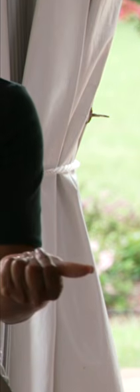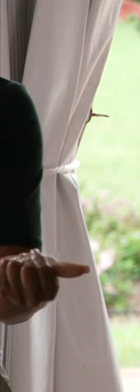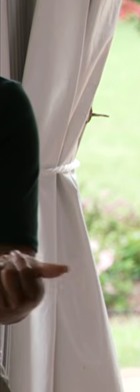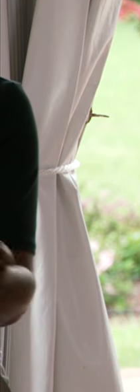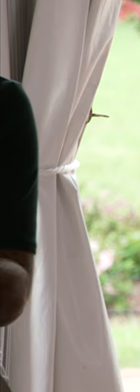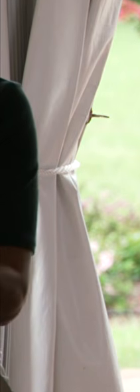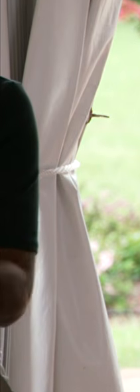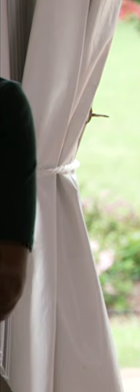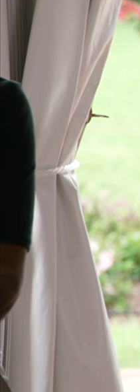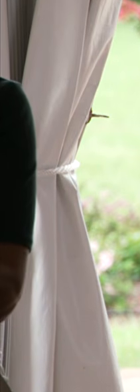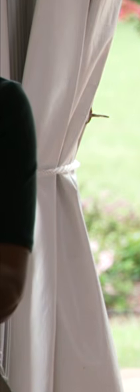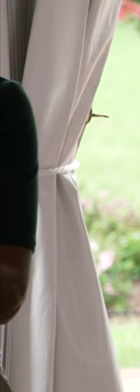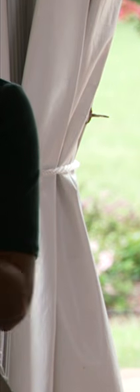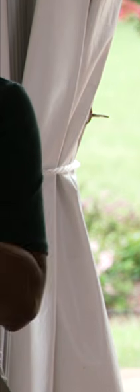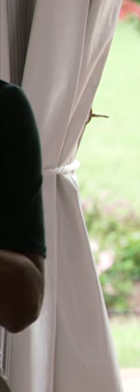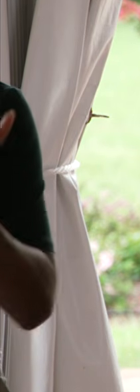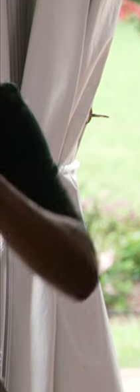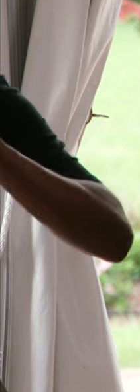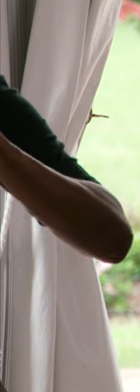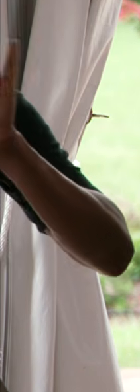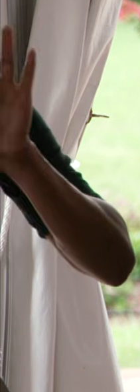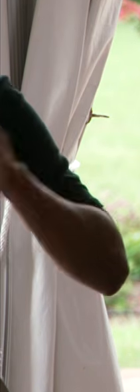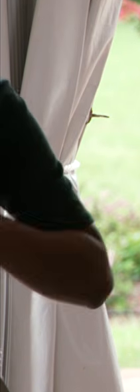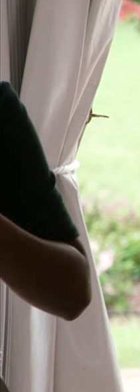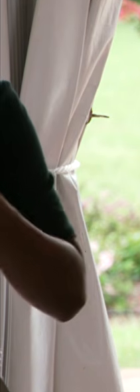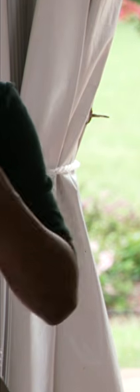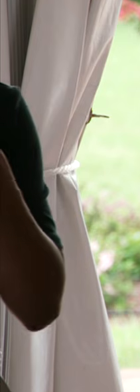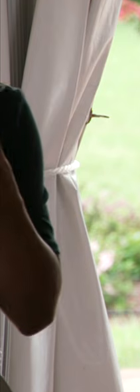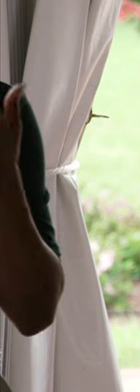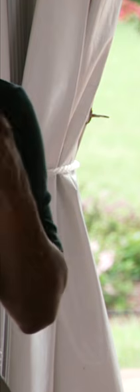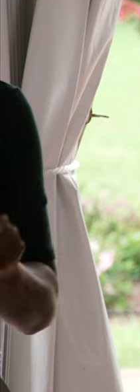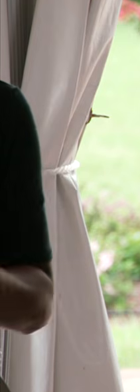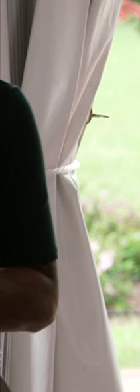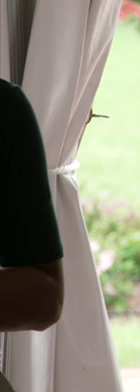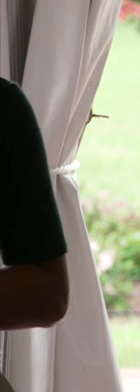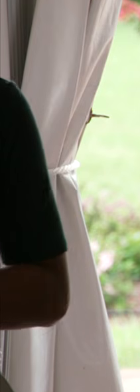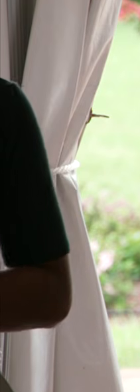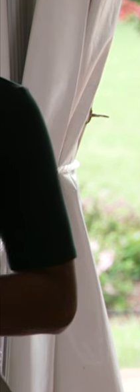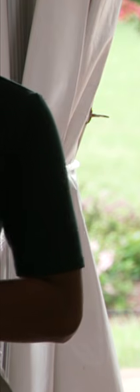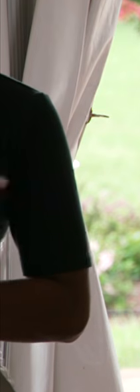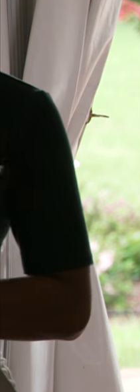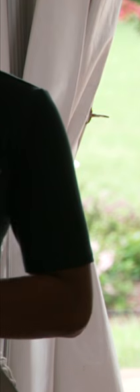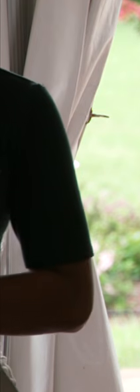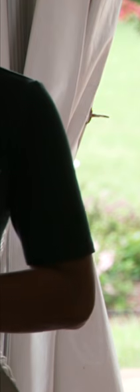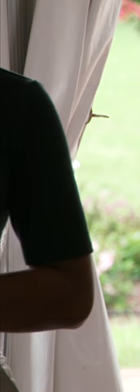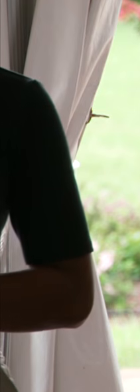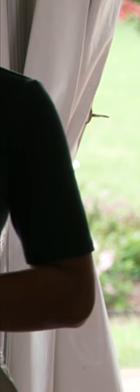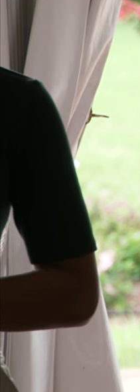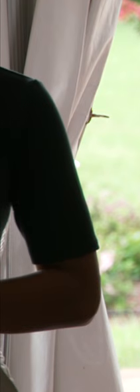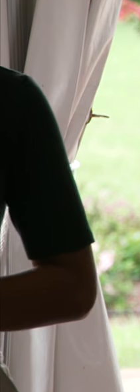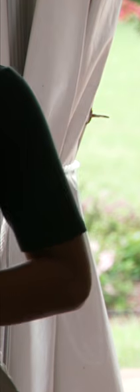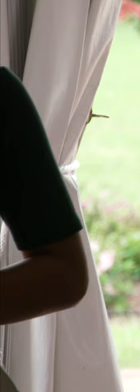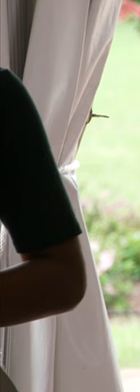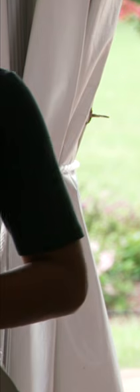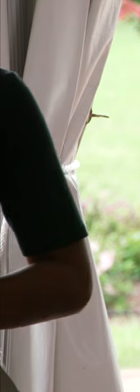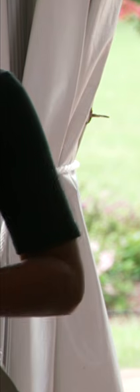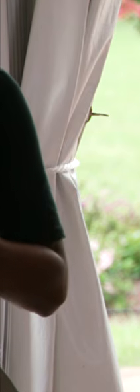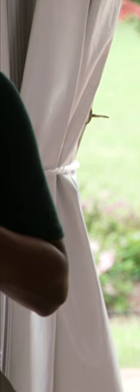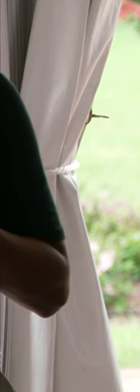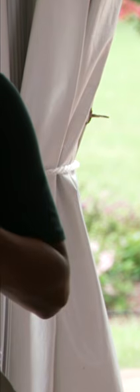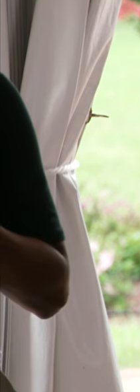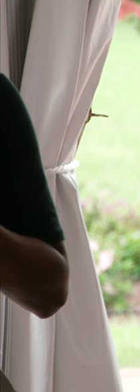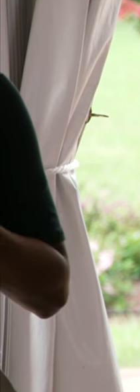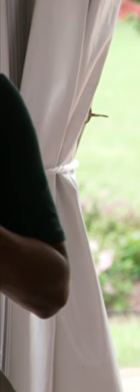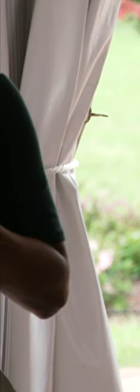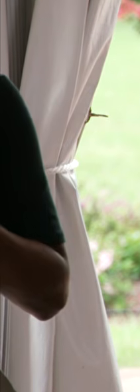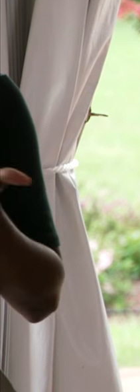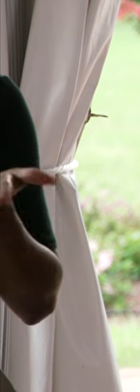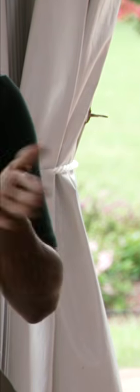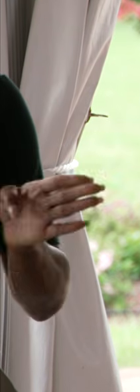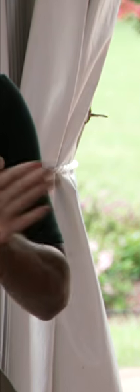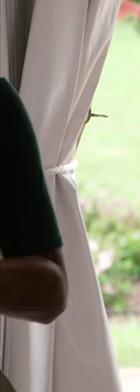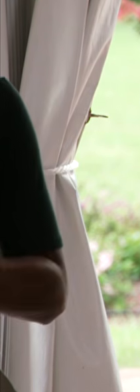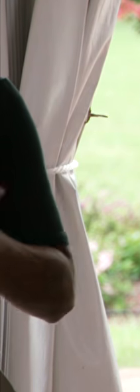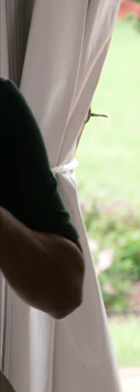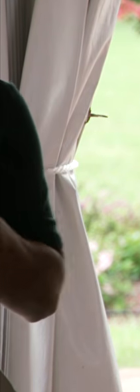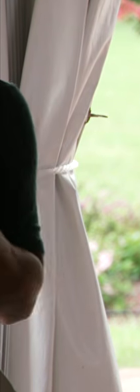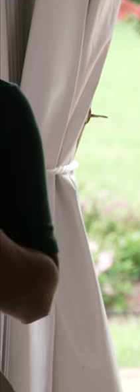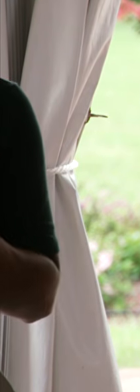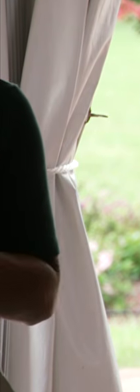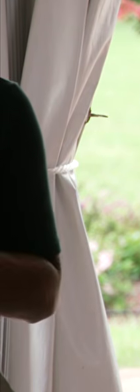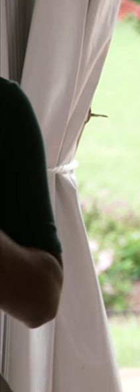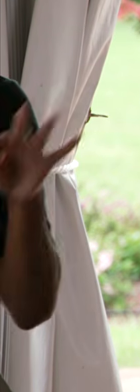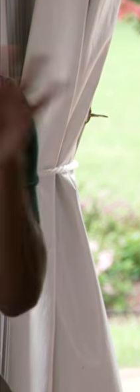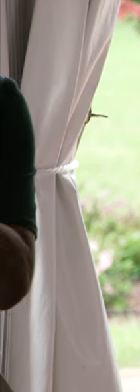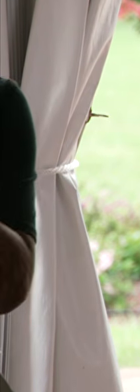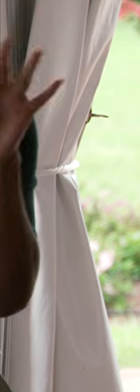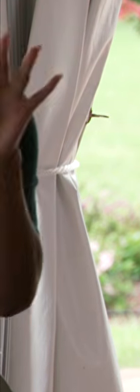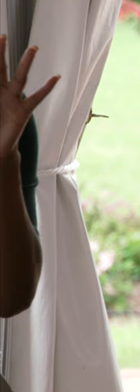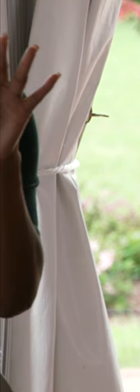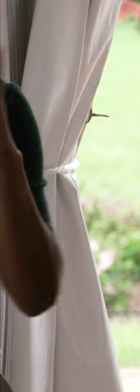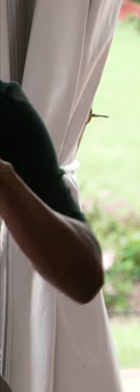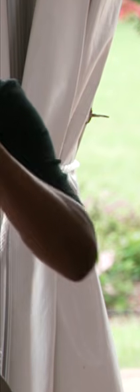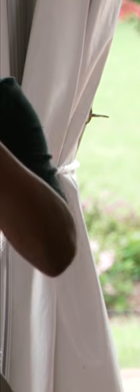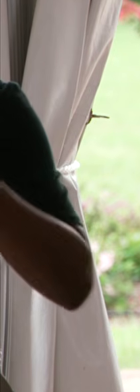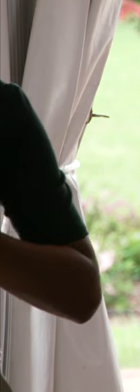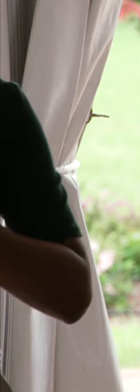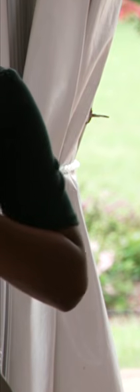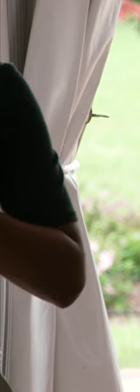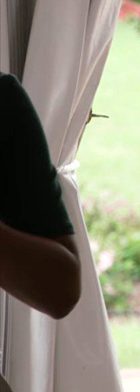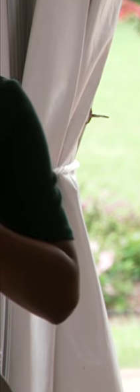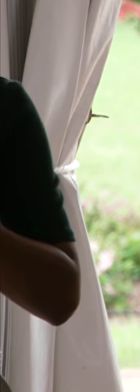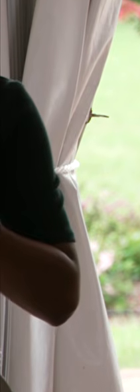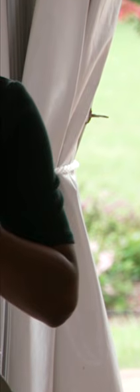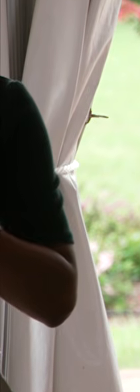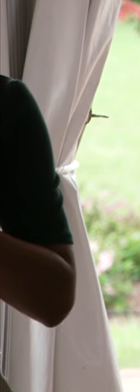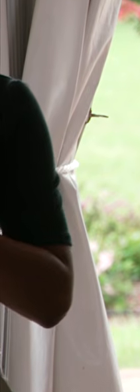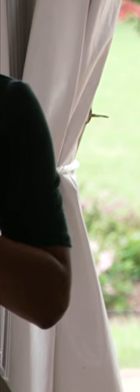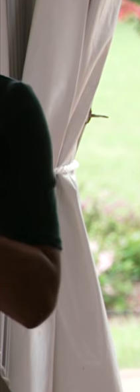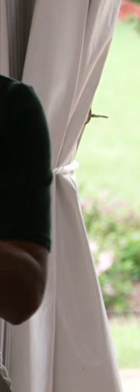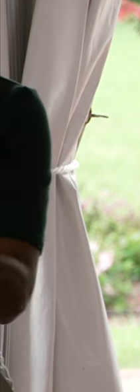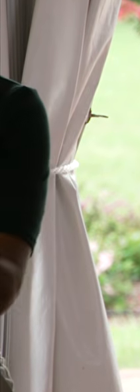bad blood, these men believed and they trusted. They unknowingly became subjects without consent,